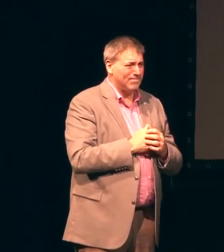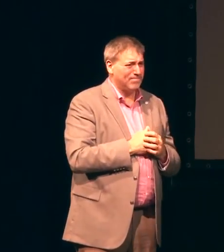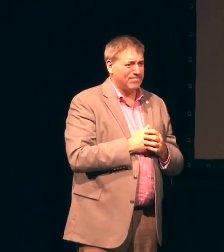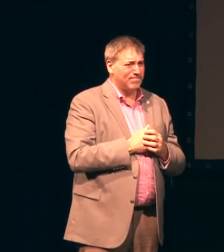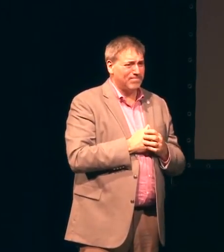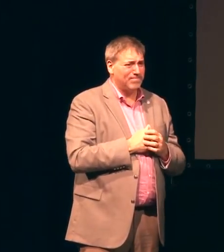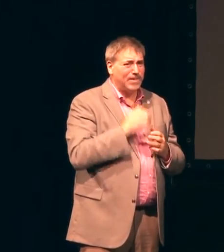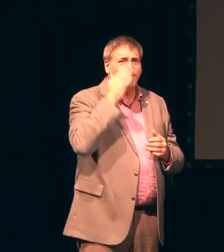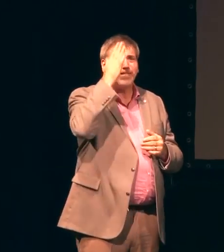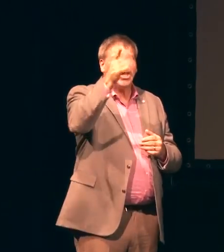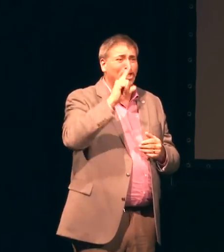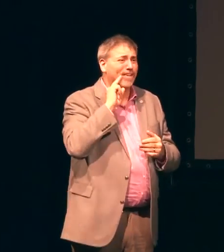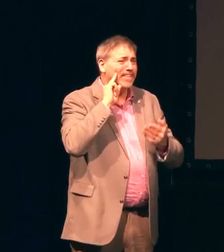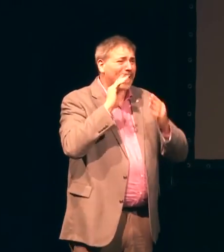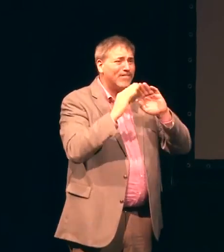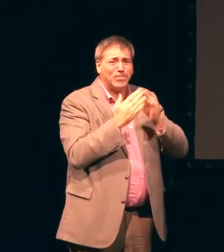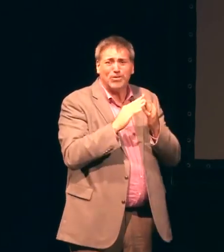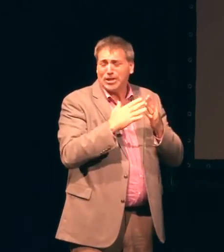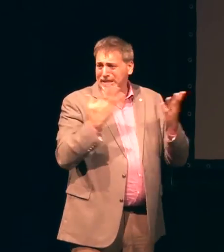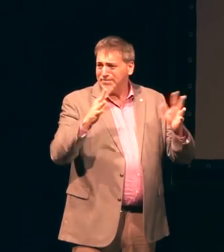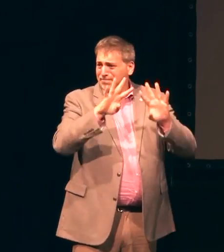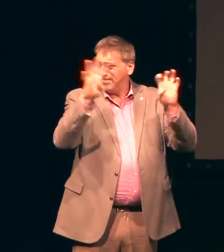can't be a successful community. The future of